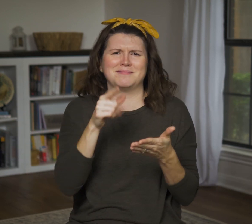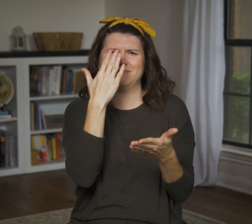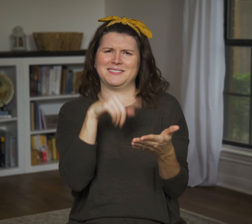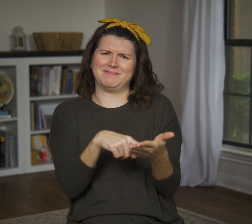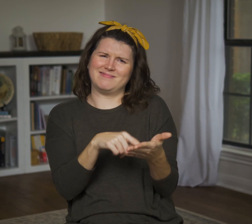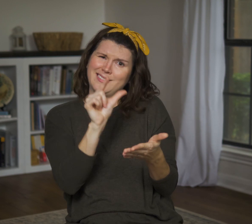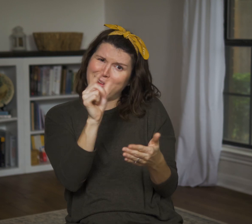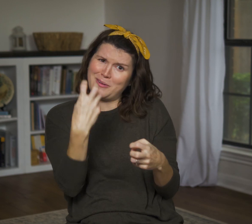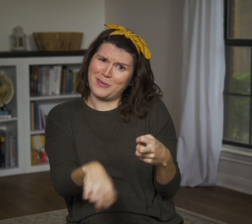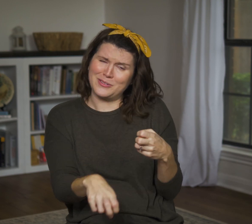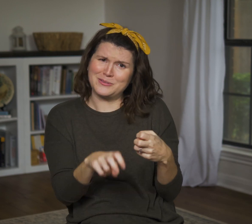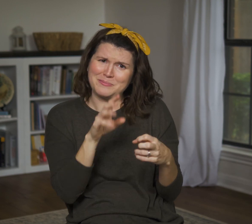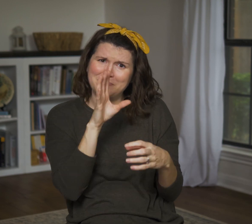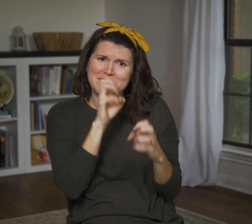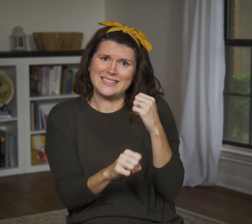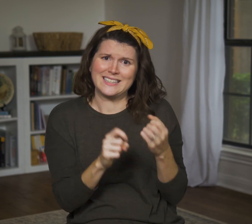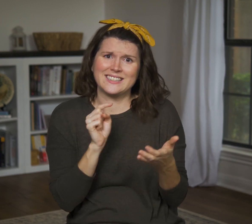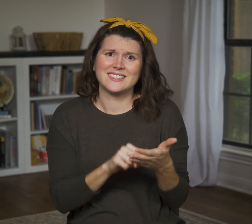and it’s one reason some of this might seem extra harsh.